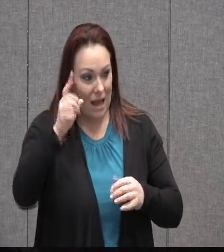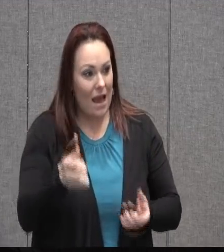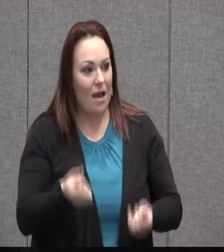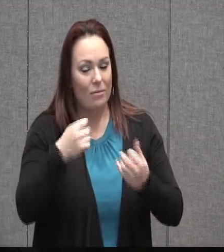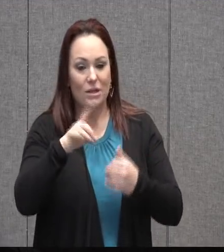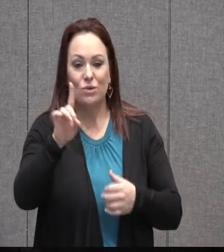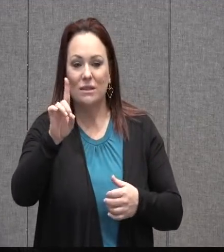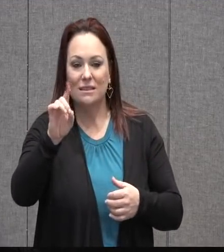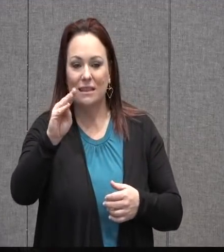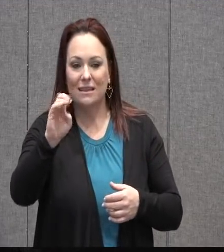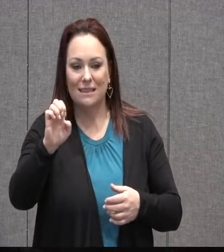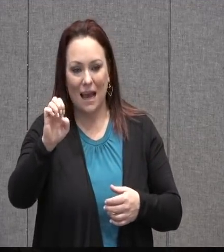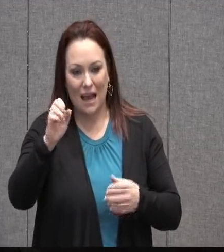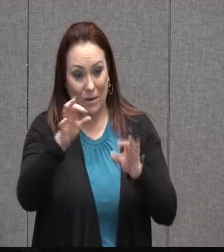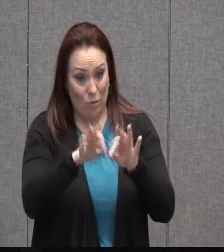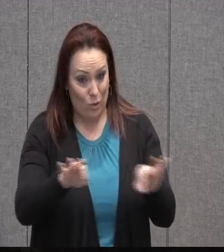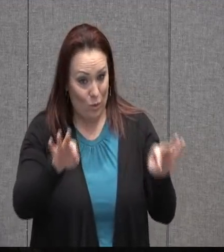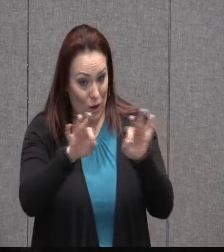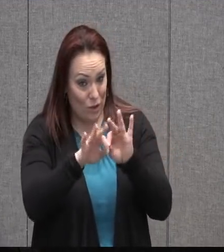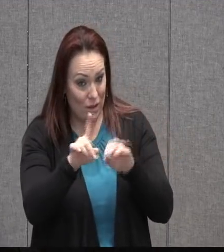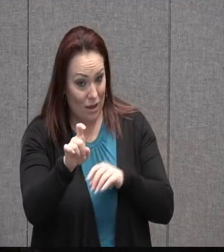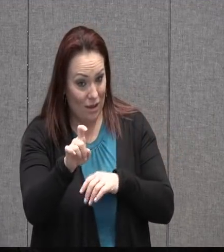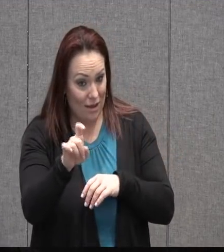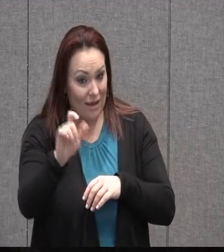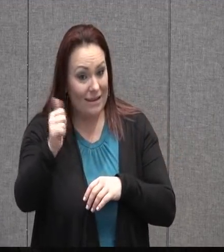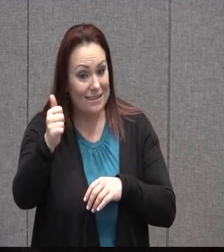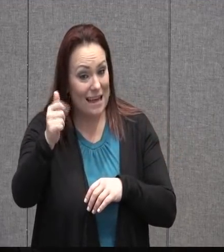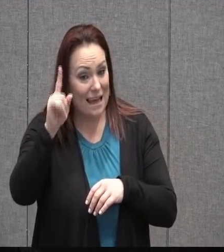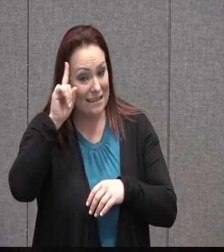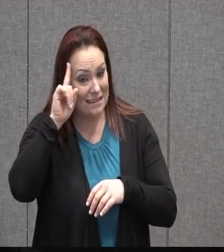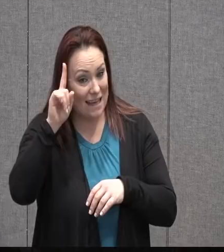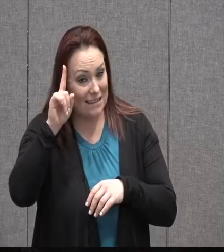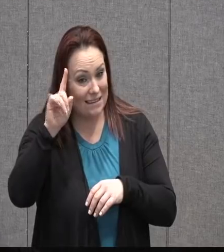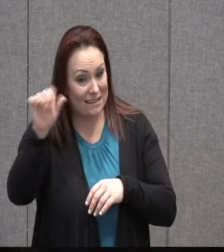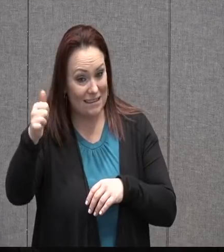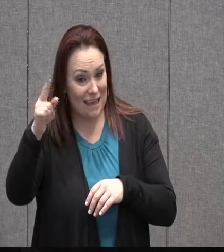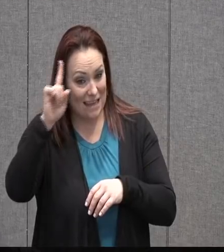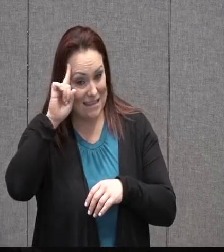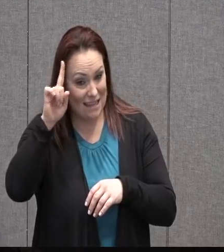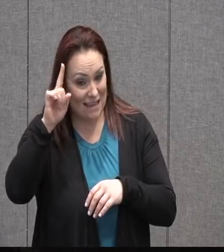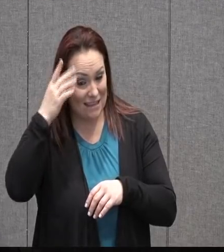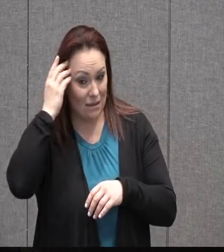I think you said 10 cents, right? You're right, it is 10 cents.